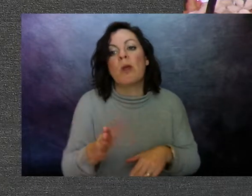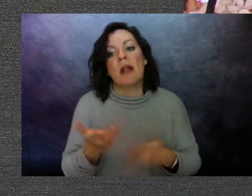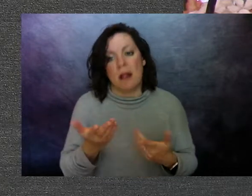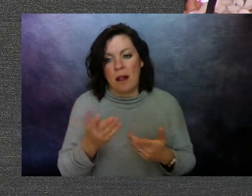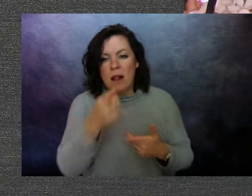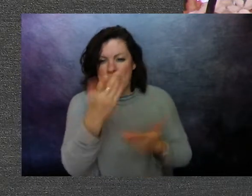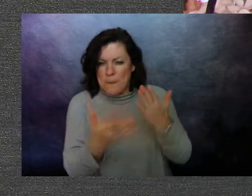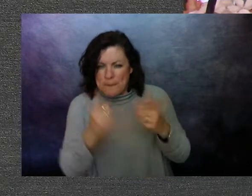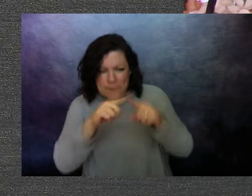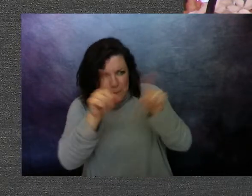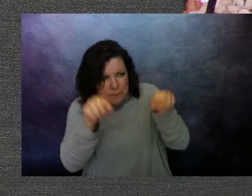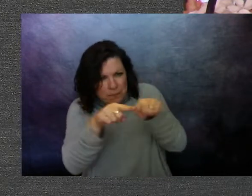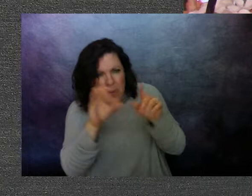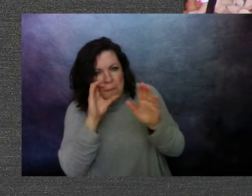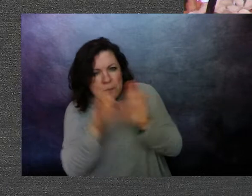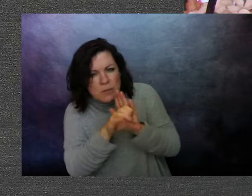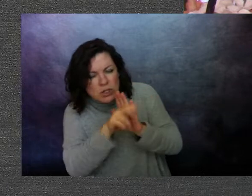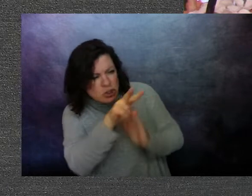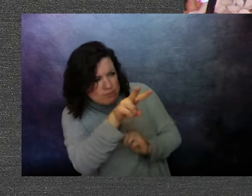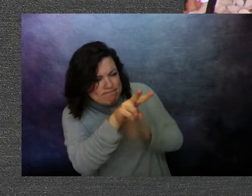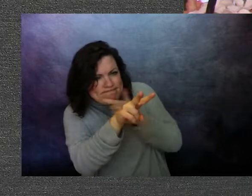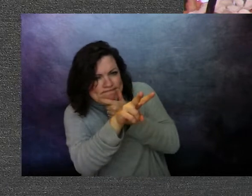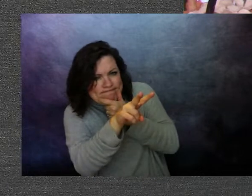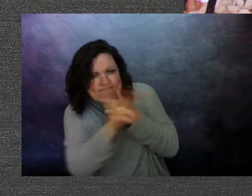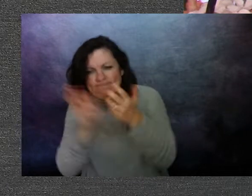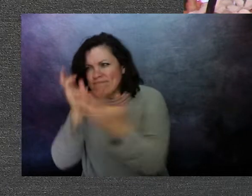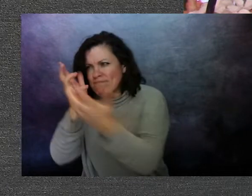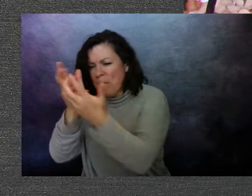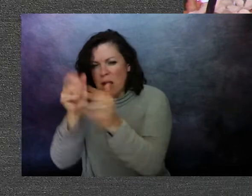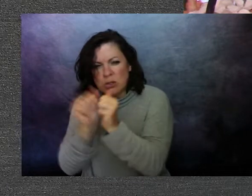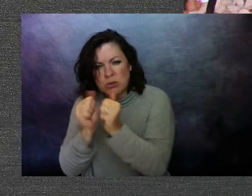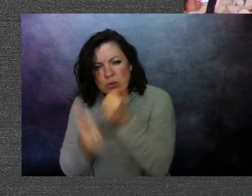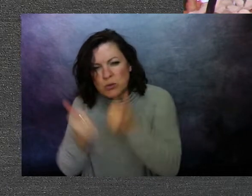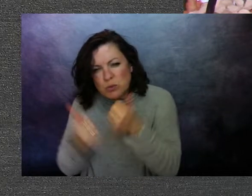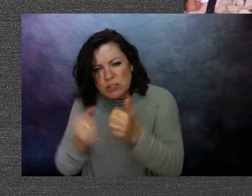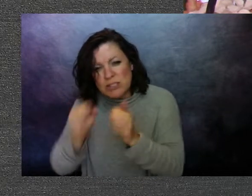that you may see or do during the different seasons.